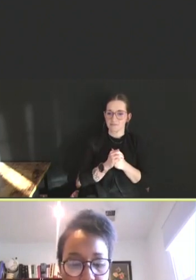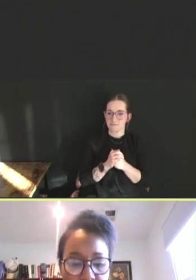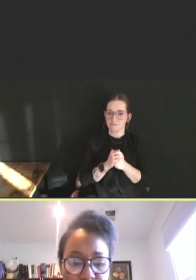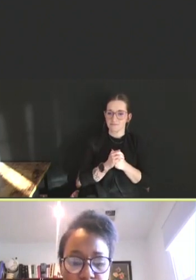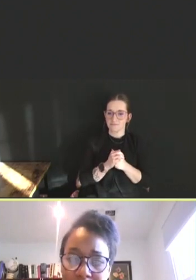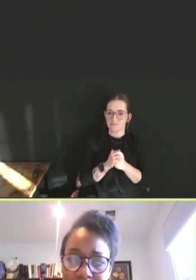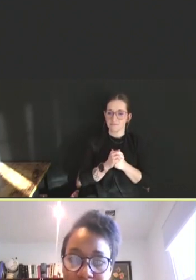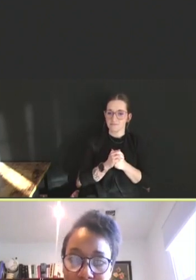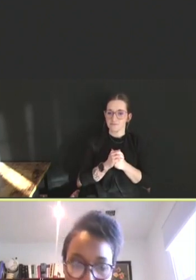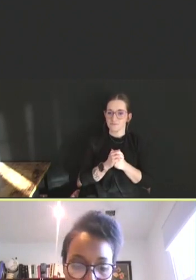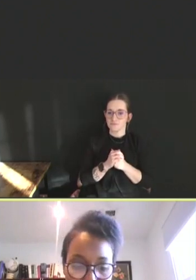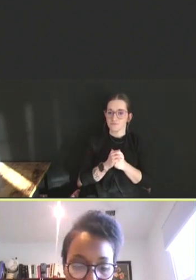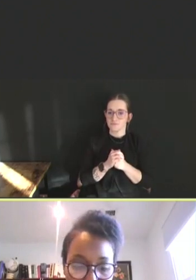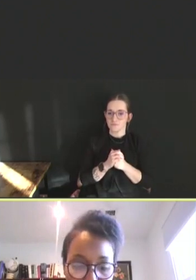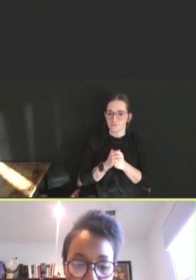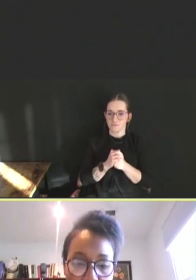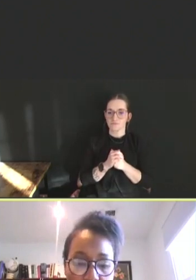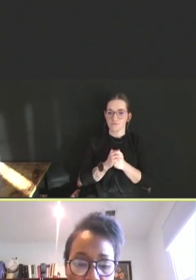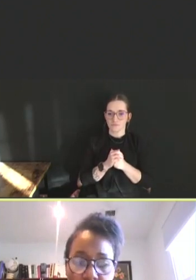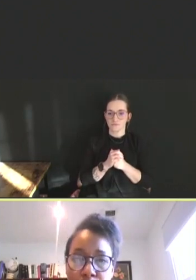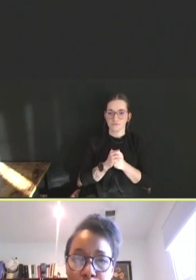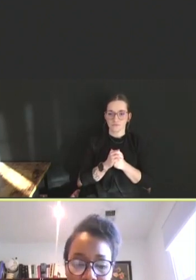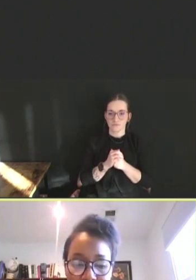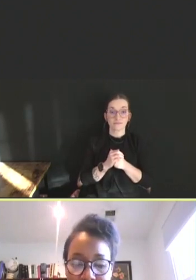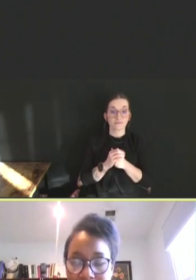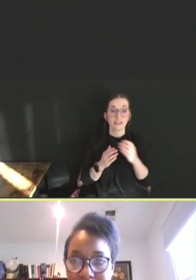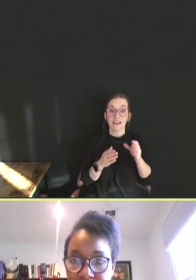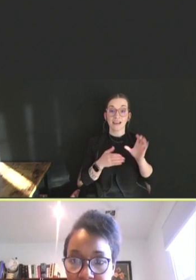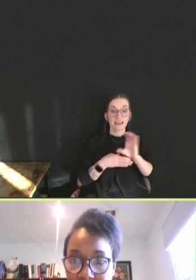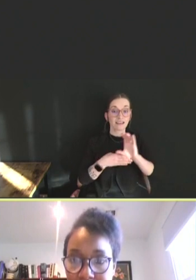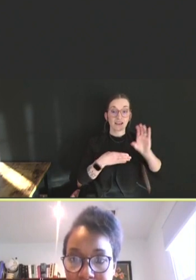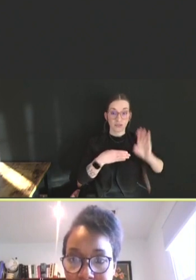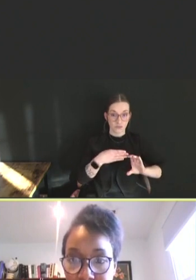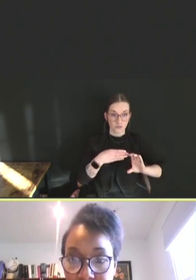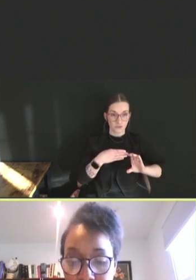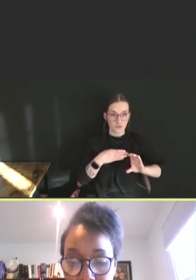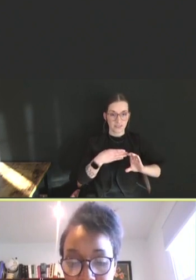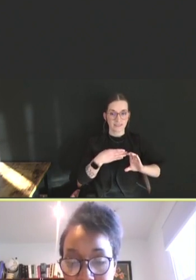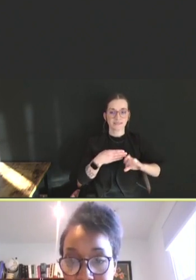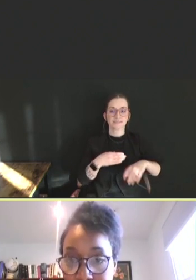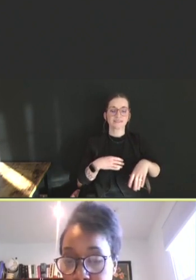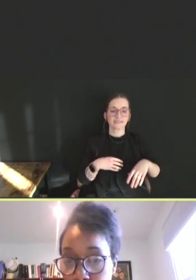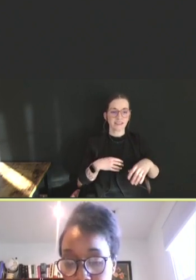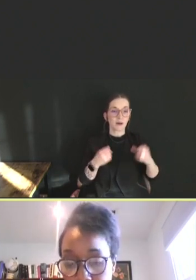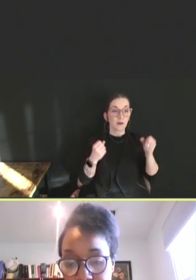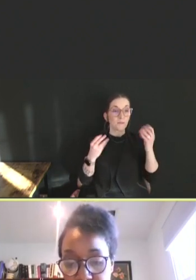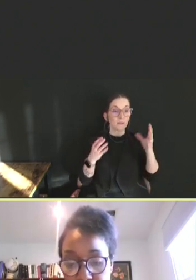So, in conclusion, although many of the activities identified in Vaccines Federal Implementation